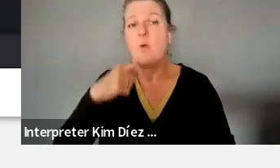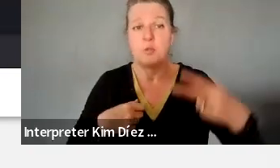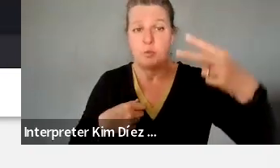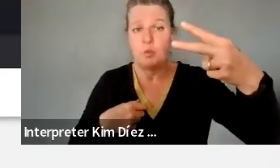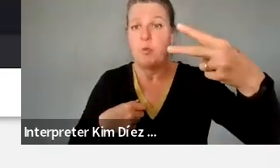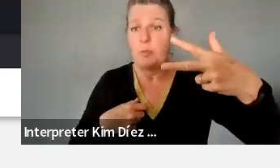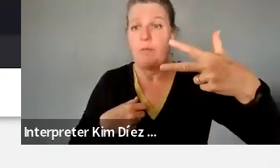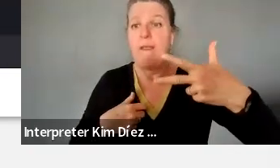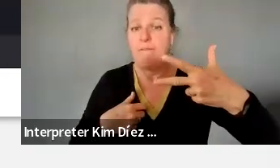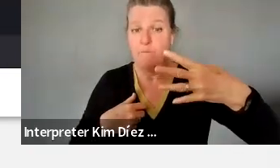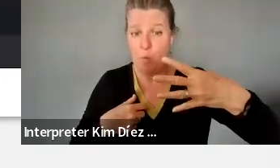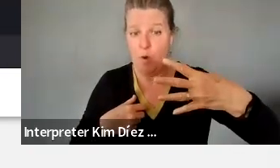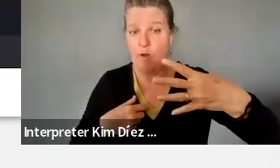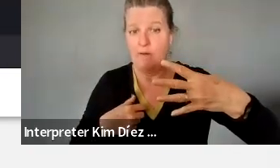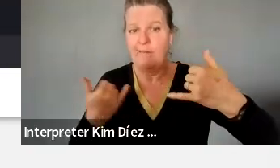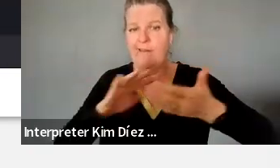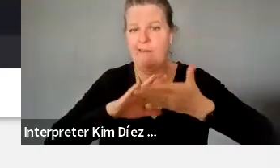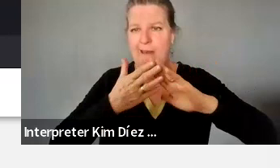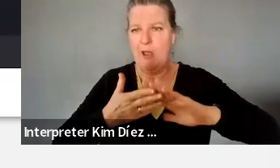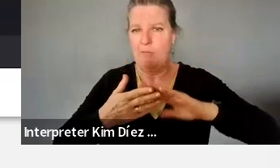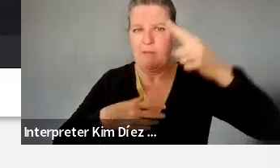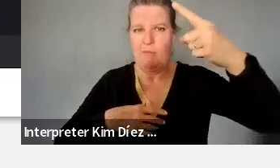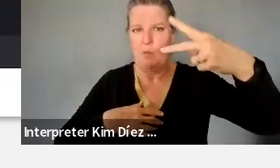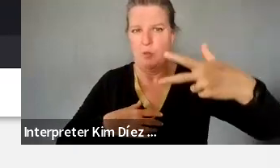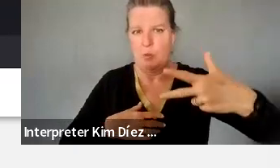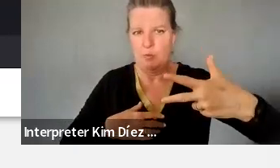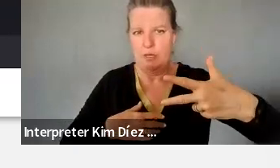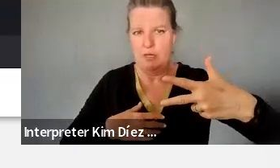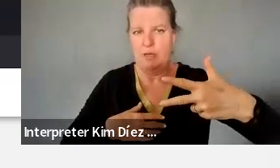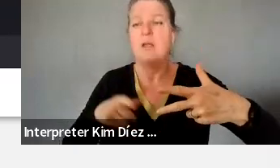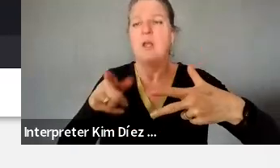these are now things that you are going to customize, so-